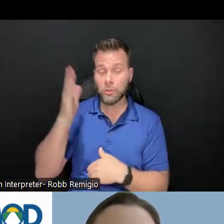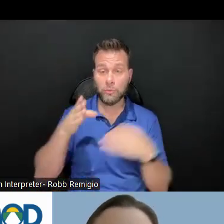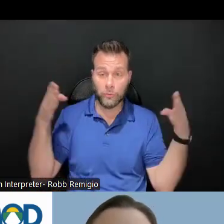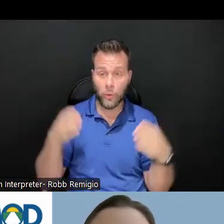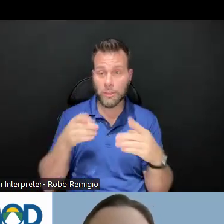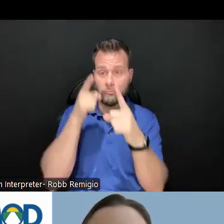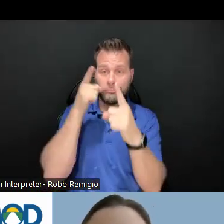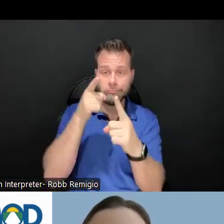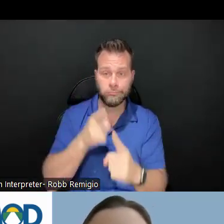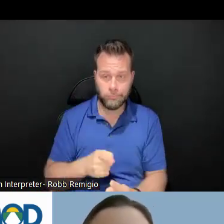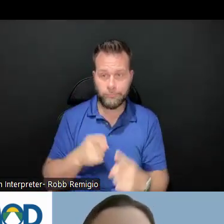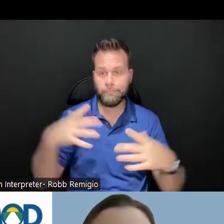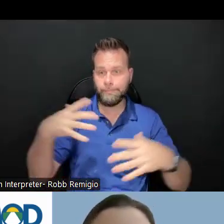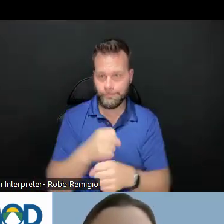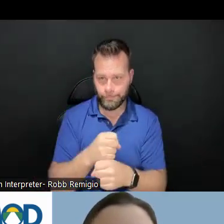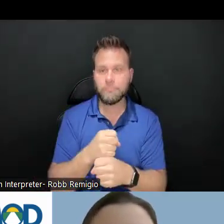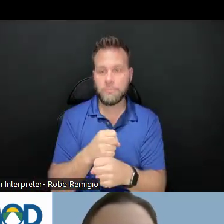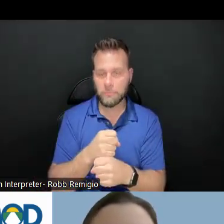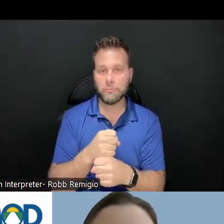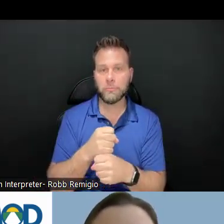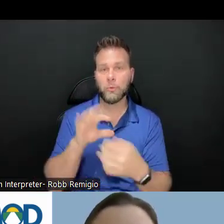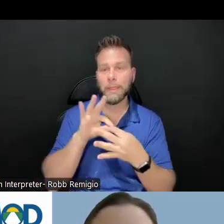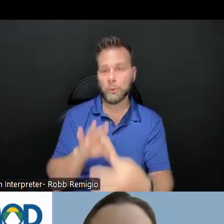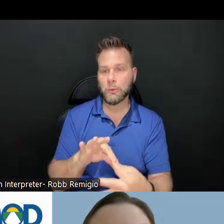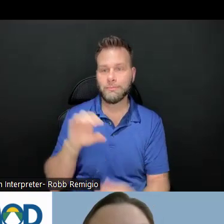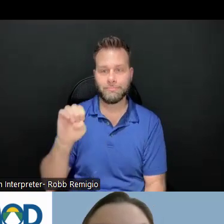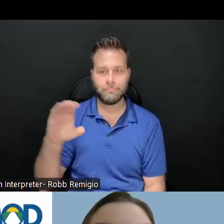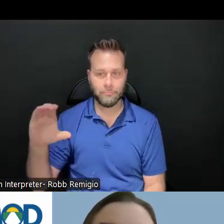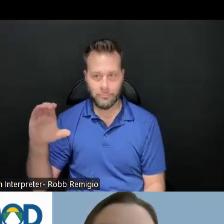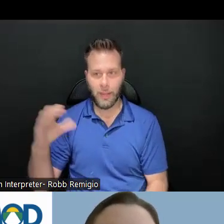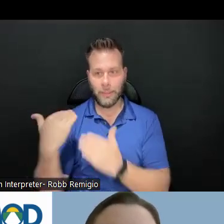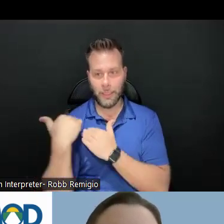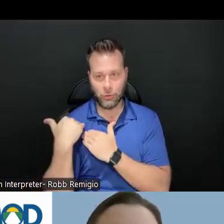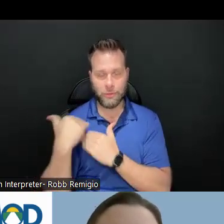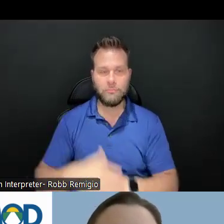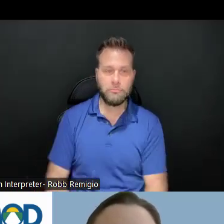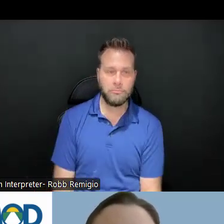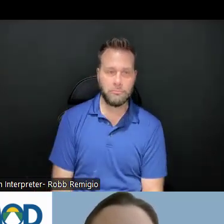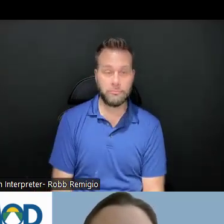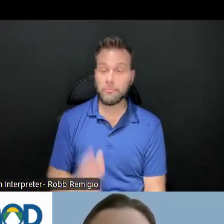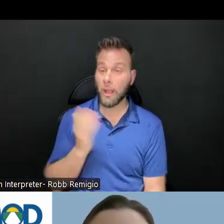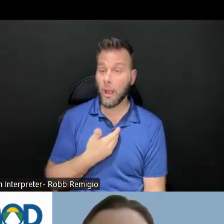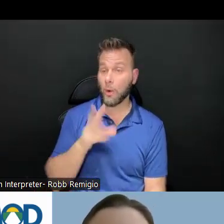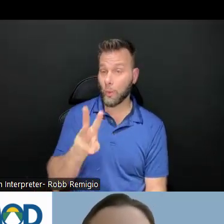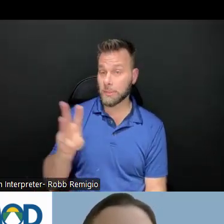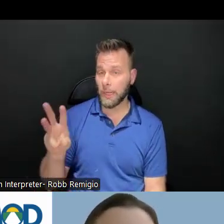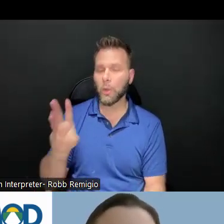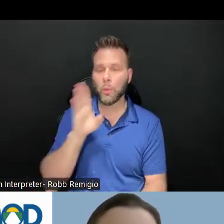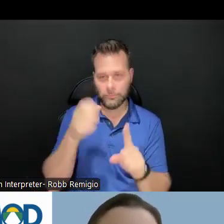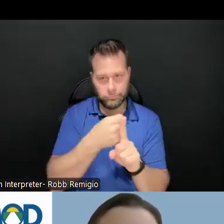Our presentation today is going to be a brief overview of the effective communication Our web page does go into